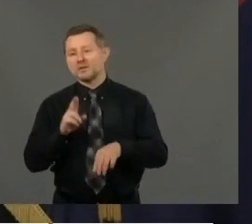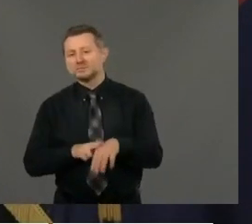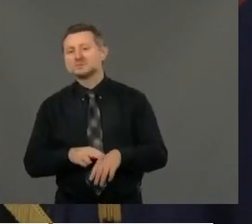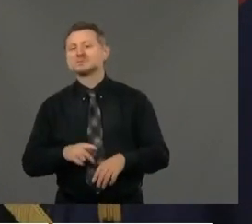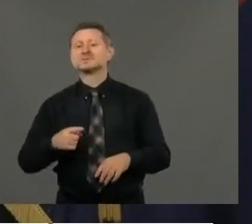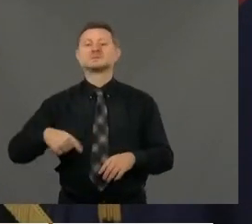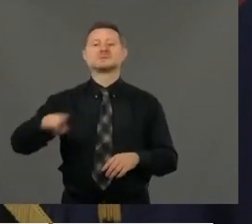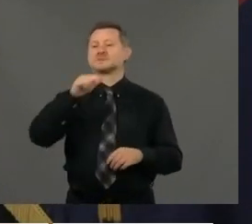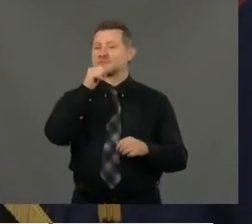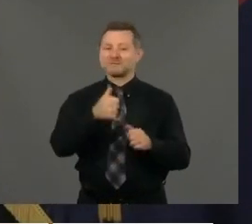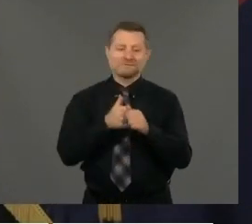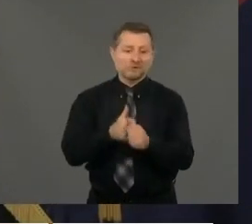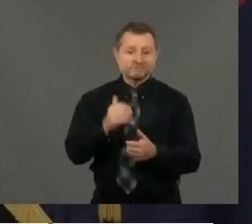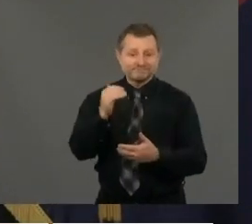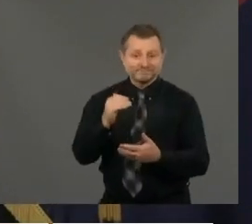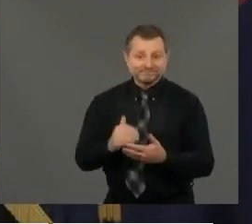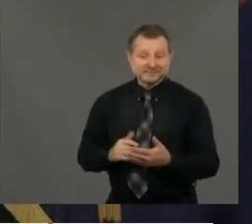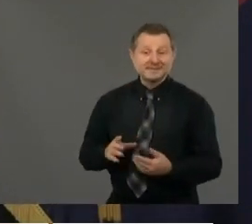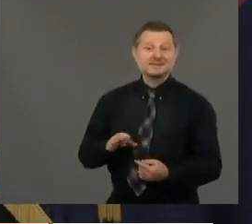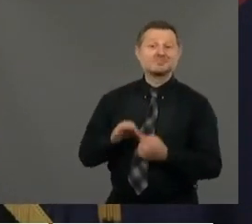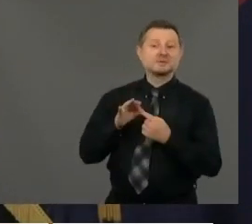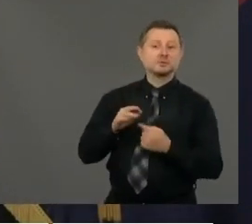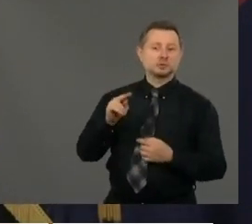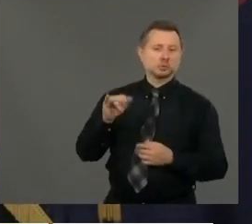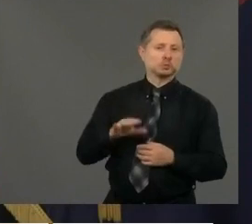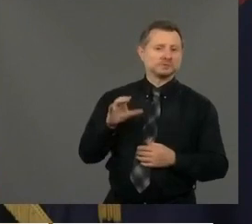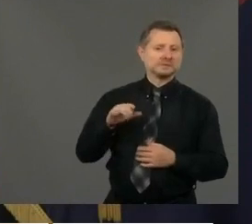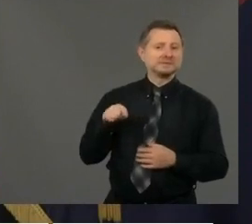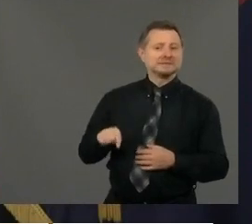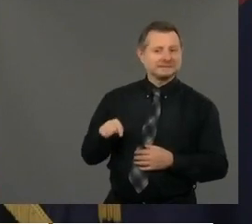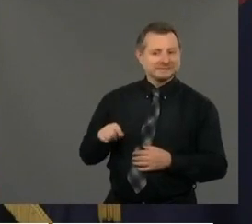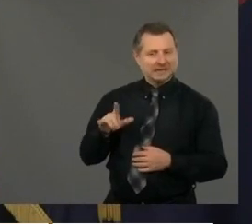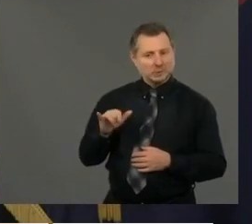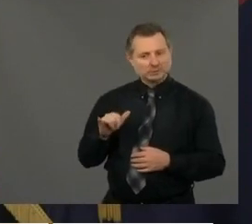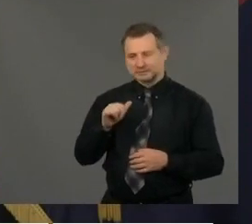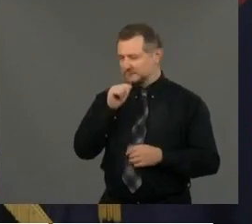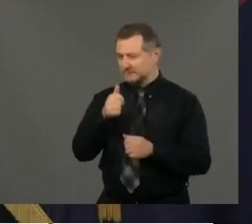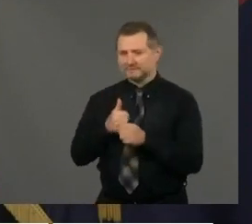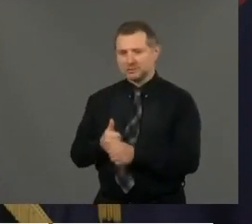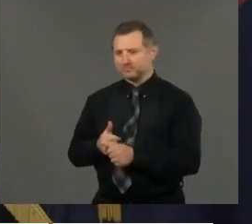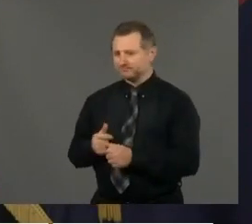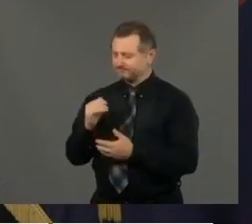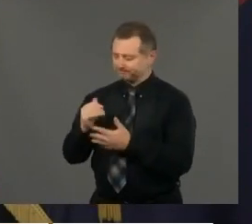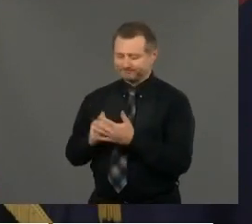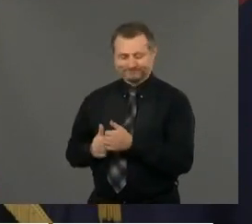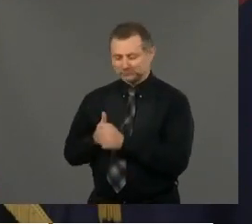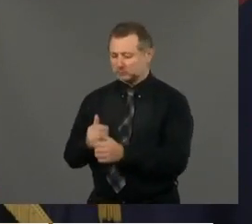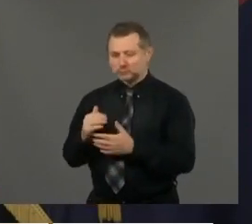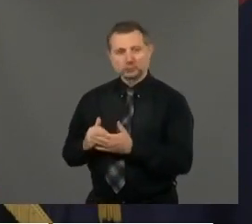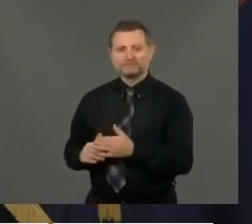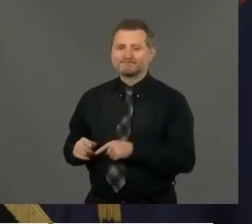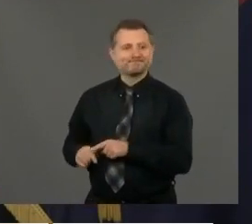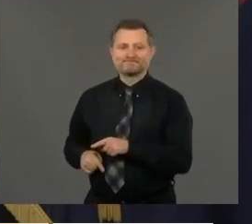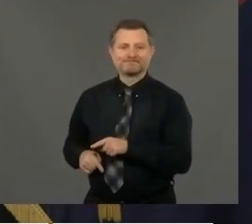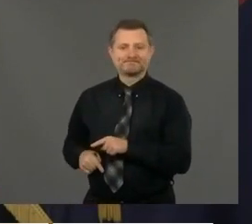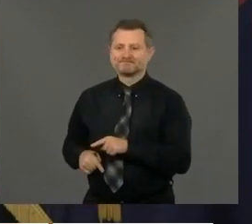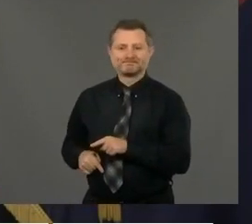AND THE NUMBERS ARE ALL GOOD. YES, WE HAVE COMPLIANCE ISSUES,